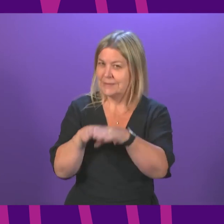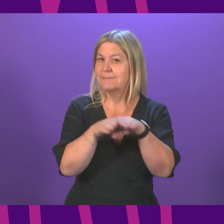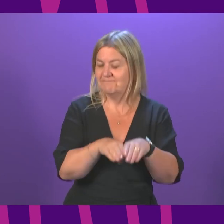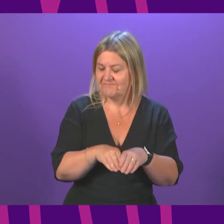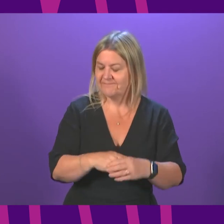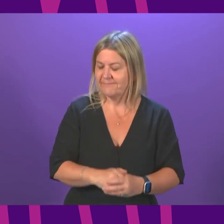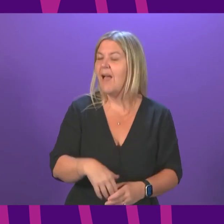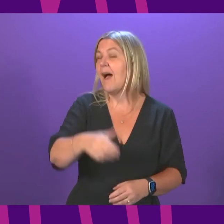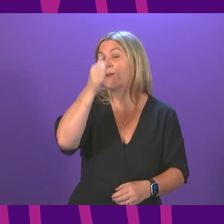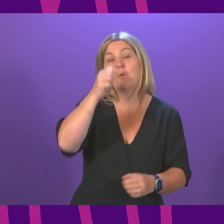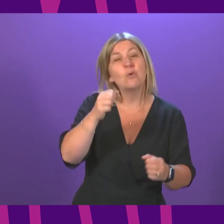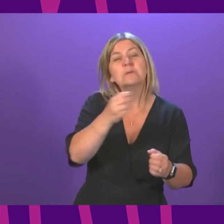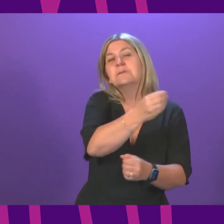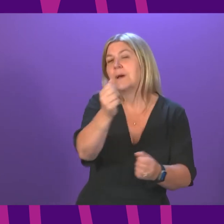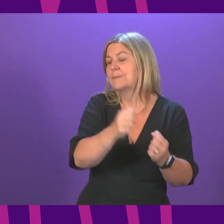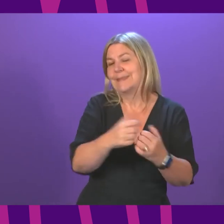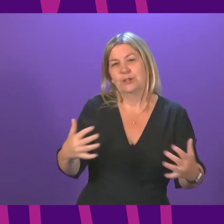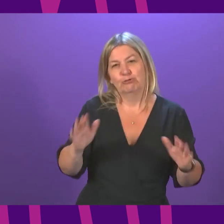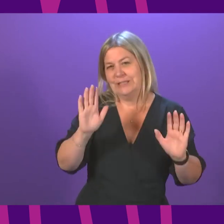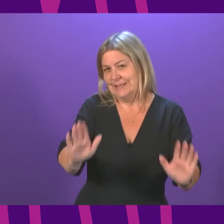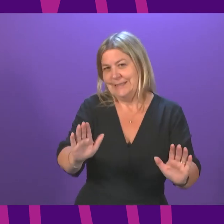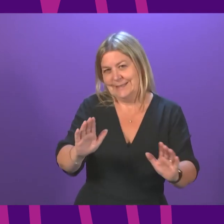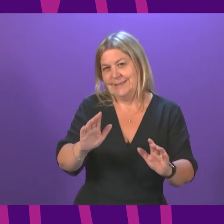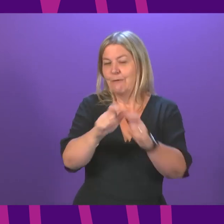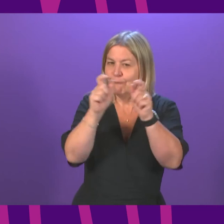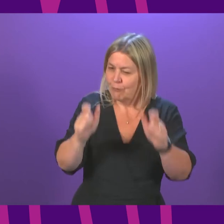with the judgments that I have made in that regard. I know that the Labour Party would